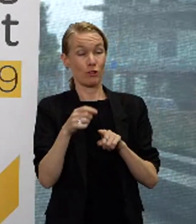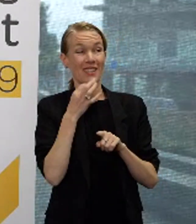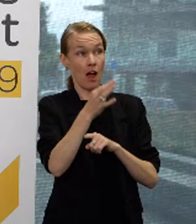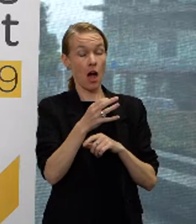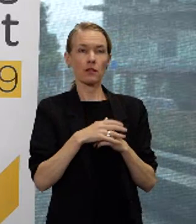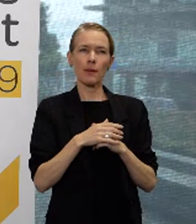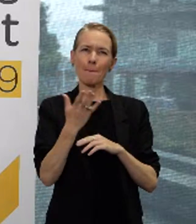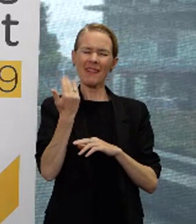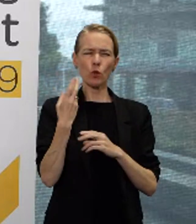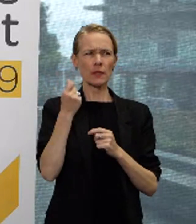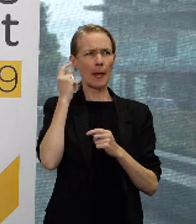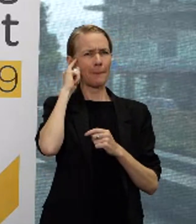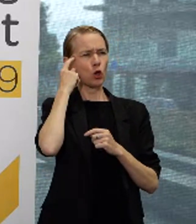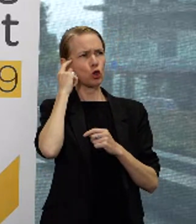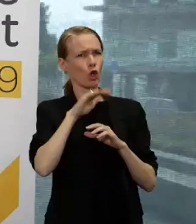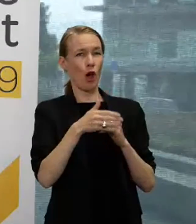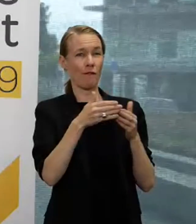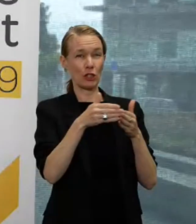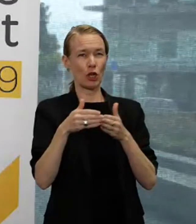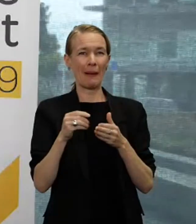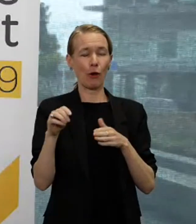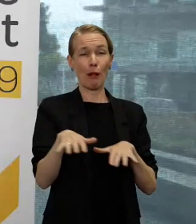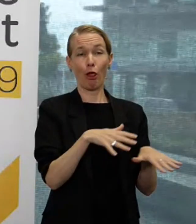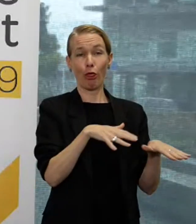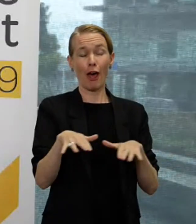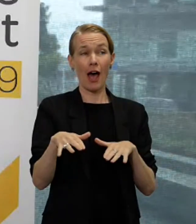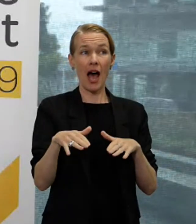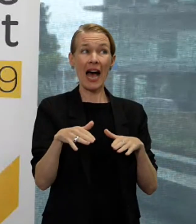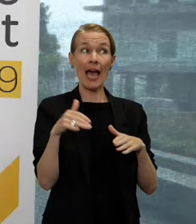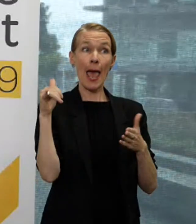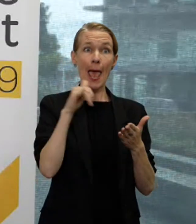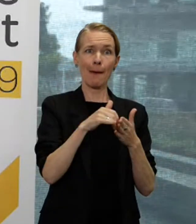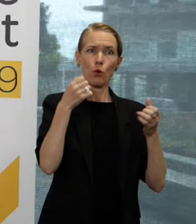I guess of framing that this has been being picked up quickly,